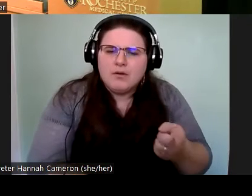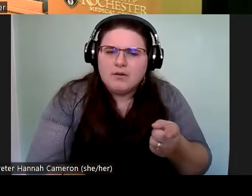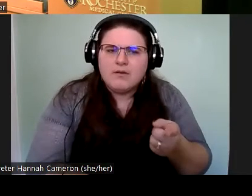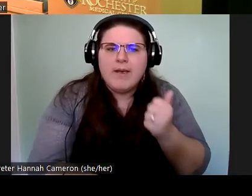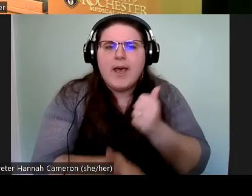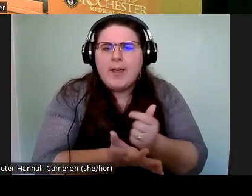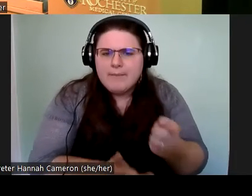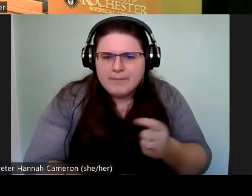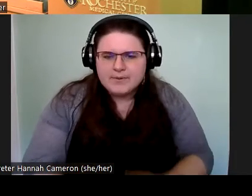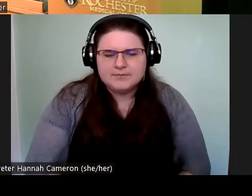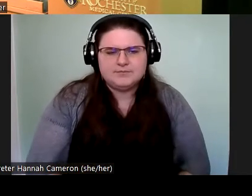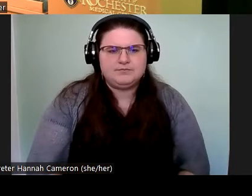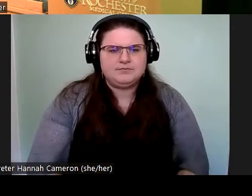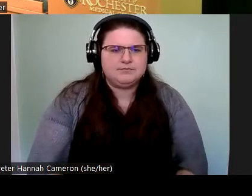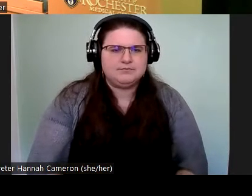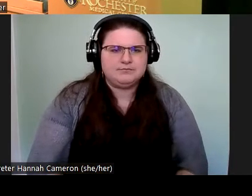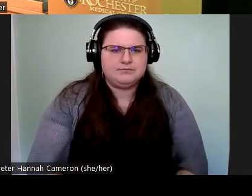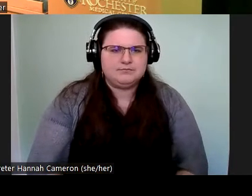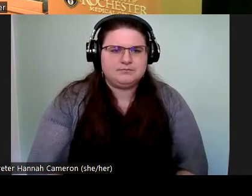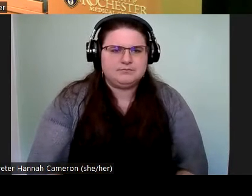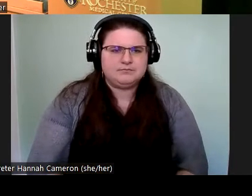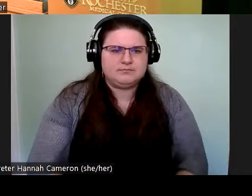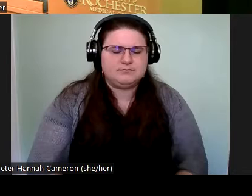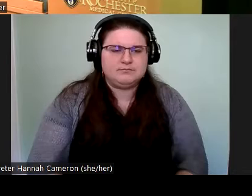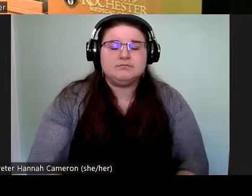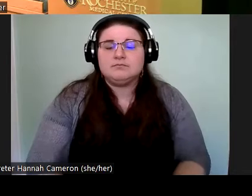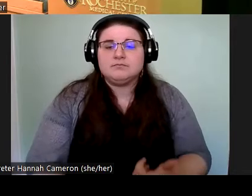want to make sure their loved one gets quality care and in order to do that they have to know